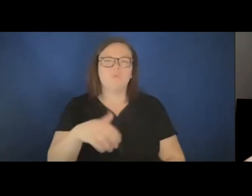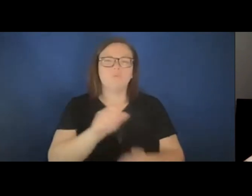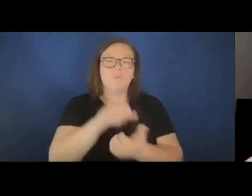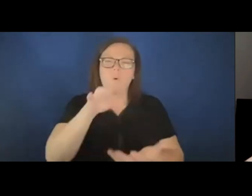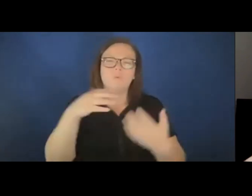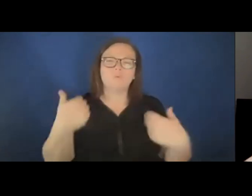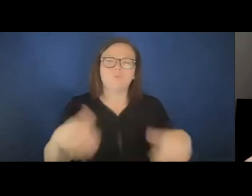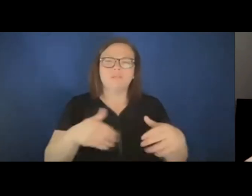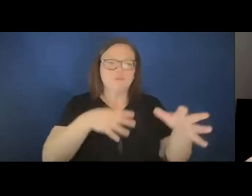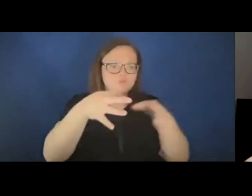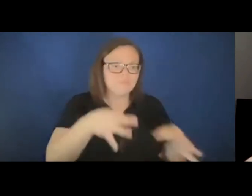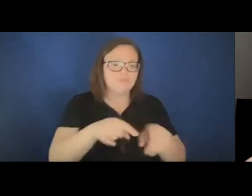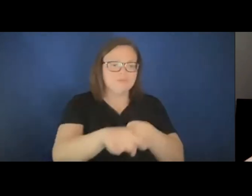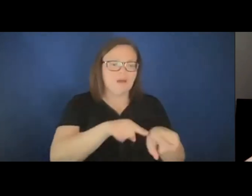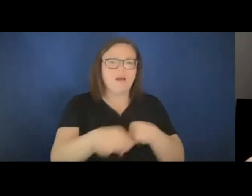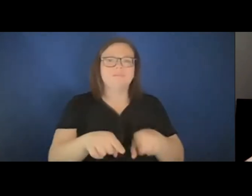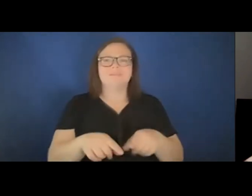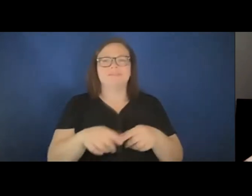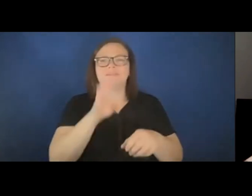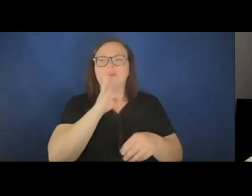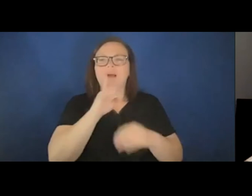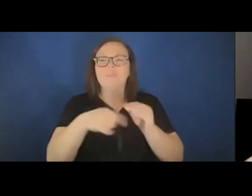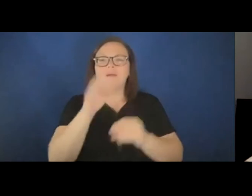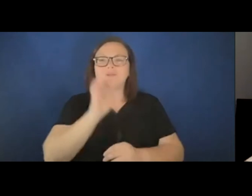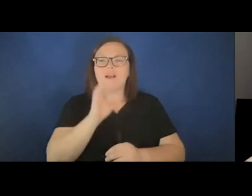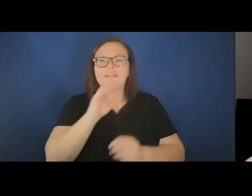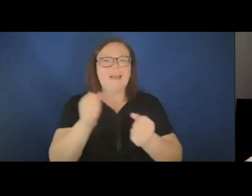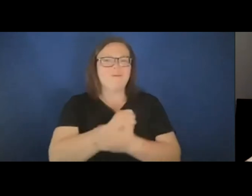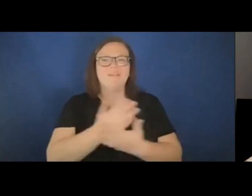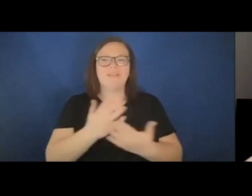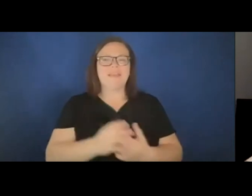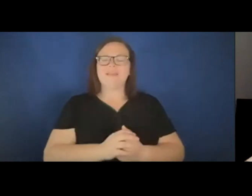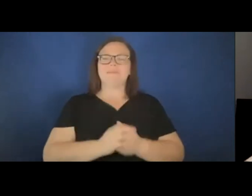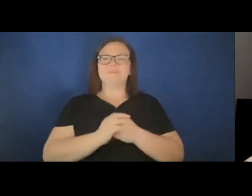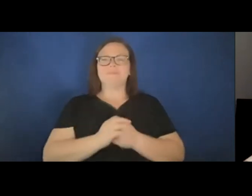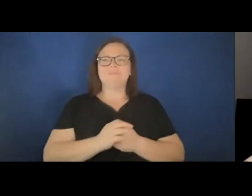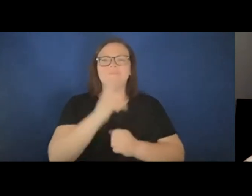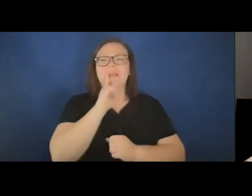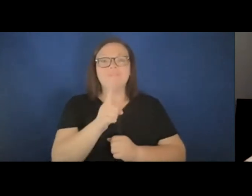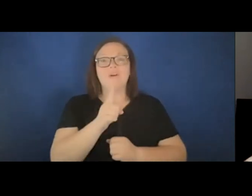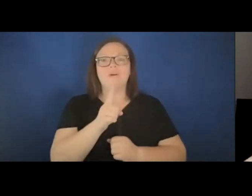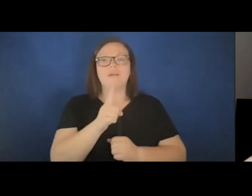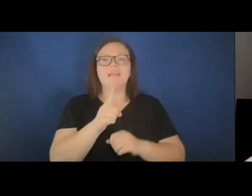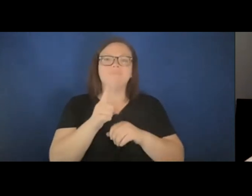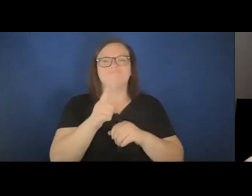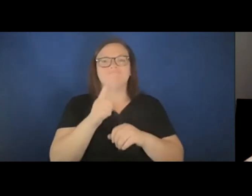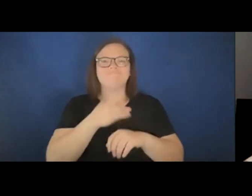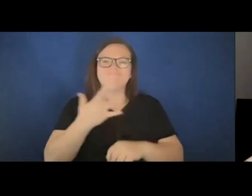descriptions of socks, talking about chocolate. Everything is just very tactile in a great